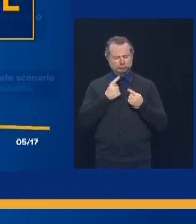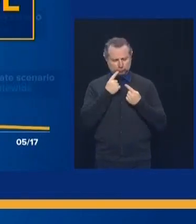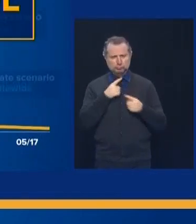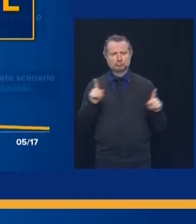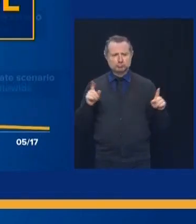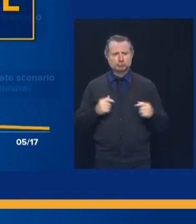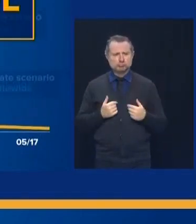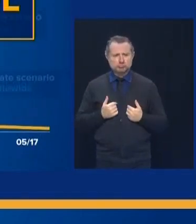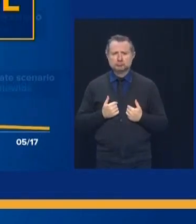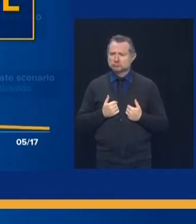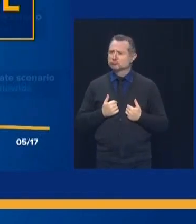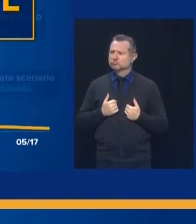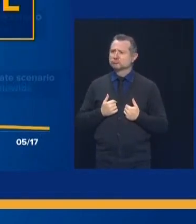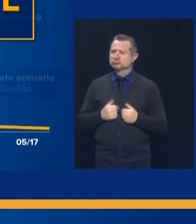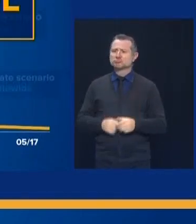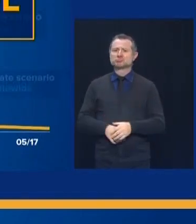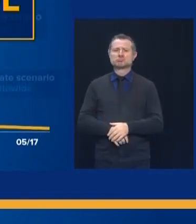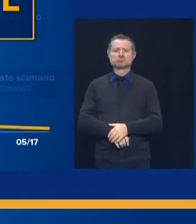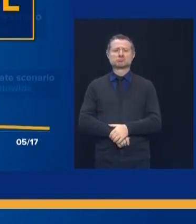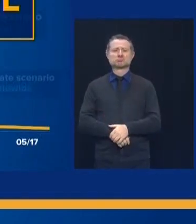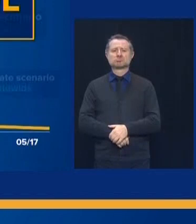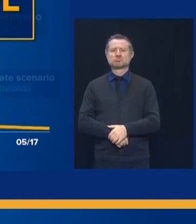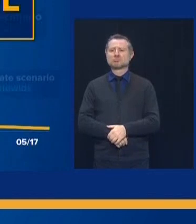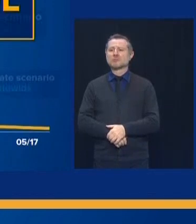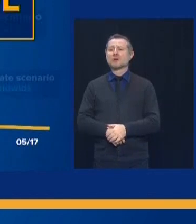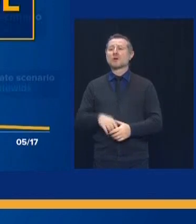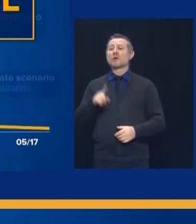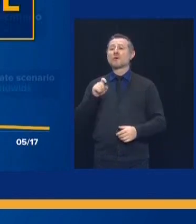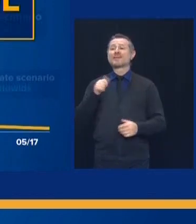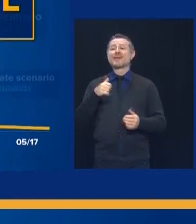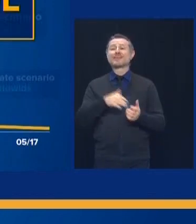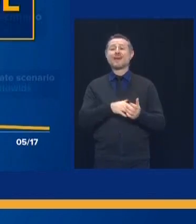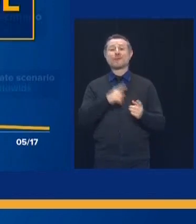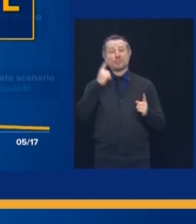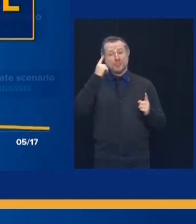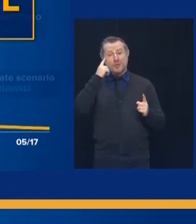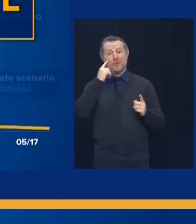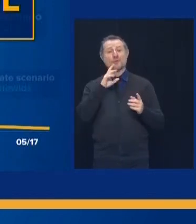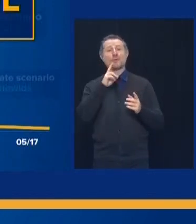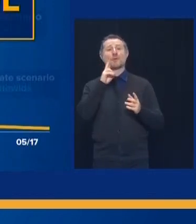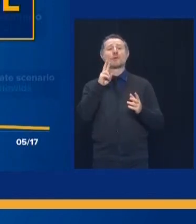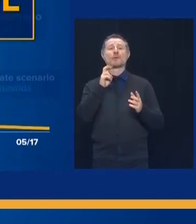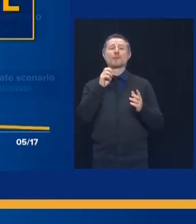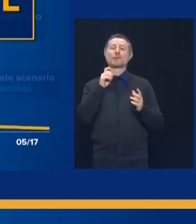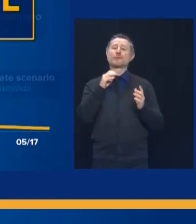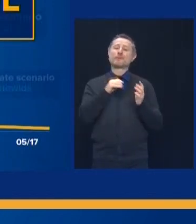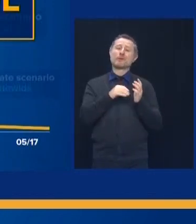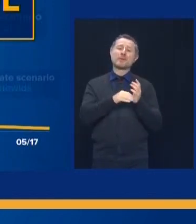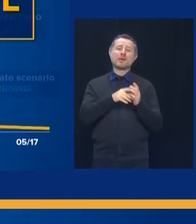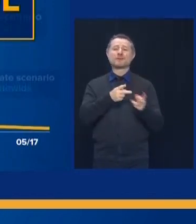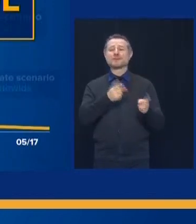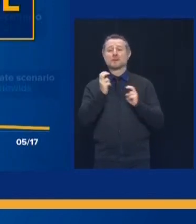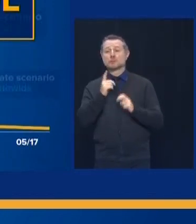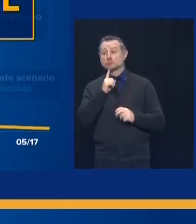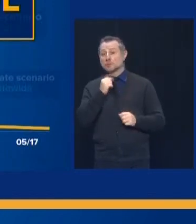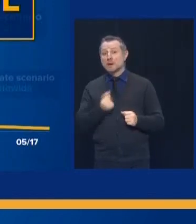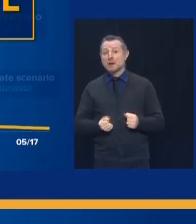THINKS YOU CAN'T DO. EXCEPT WE DID. BY?kh